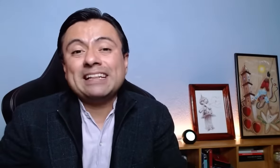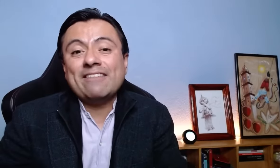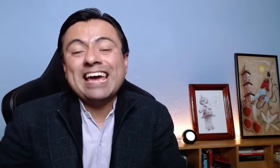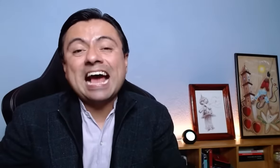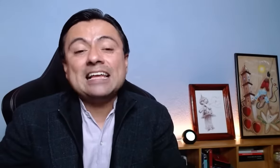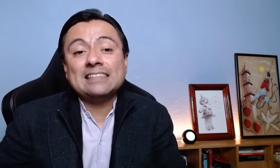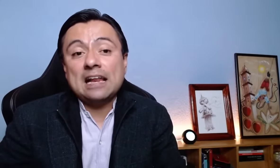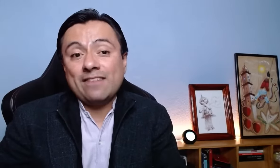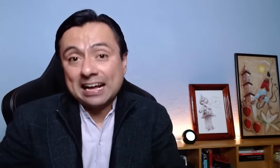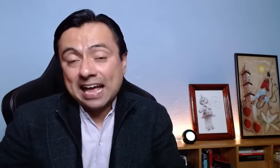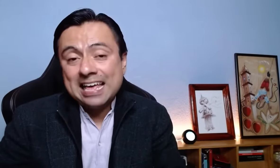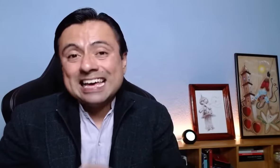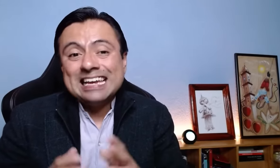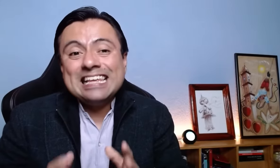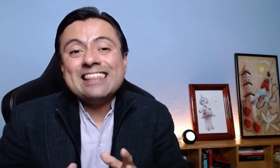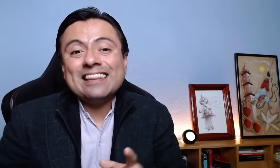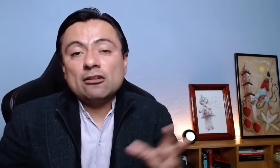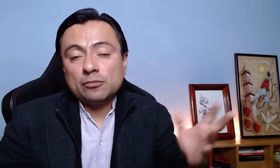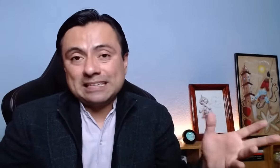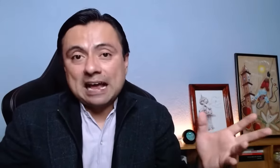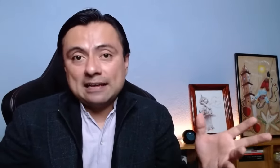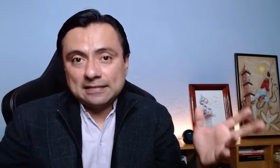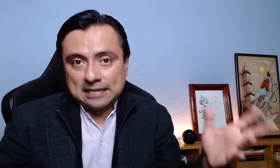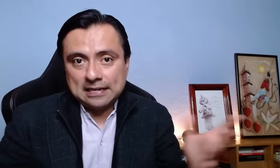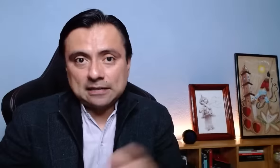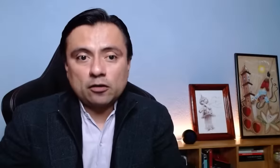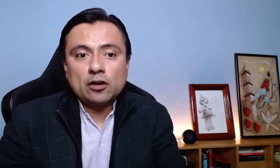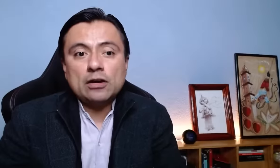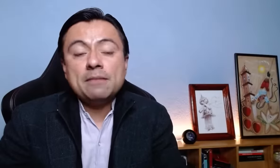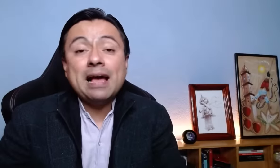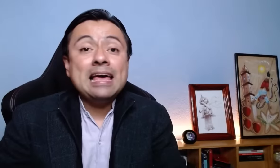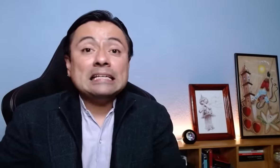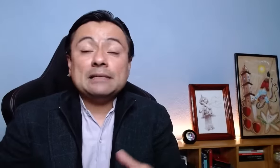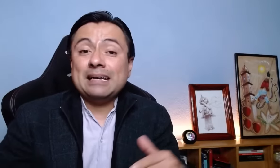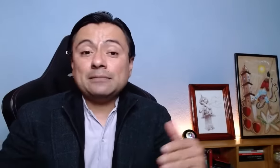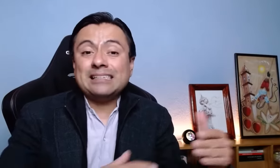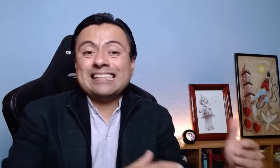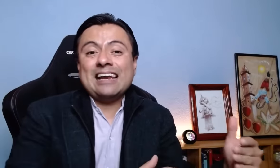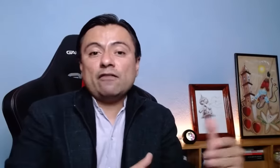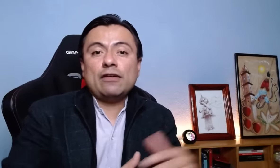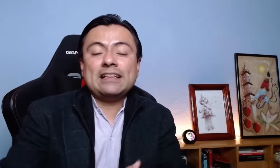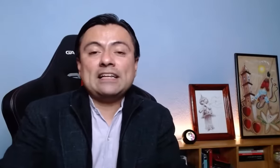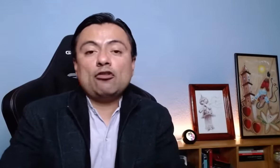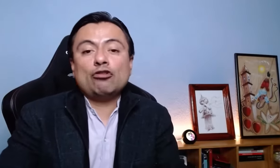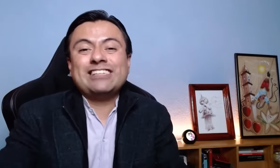August 2022 José was arrested Bernabé alias elbaca leader of the Mezcales in the State of Colima weeks